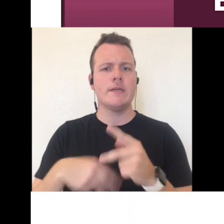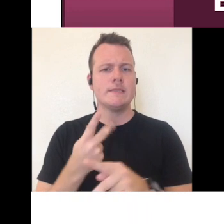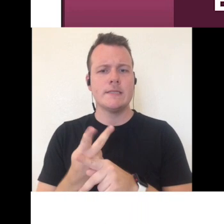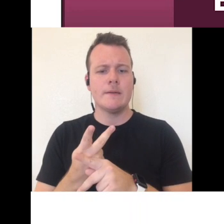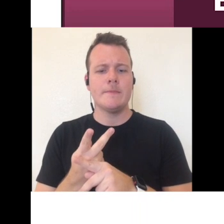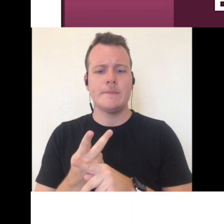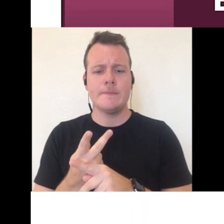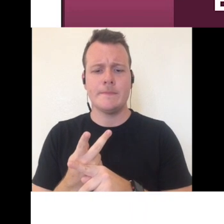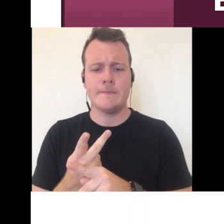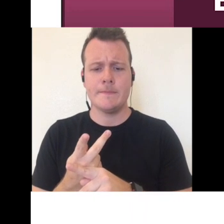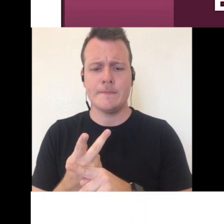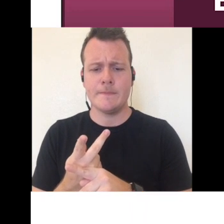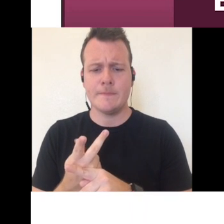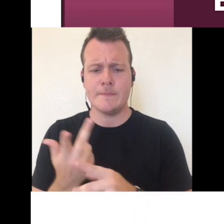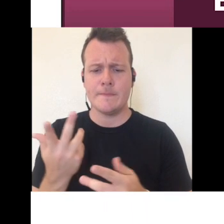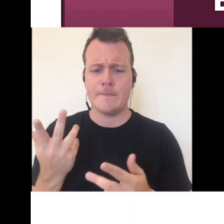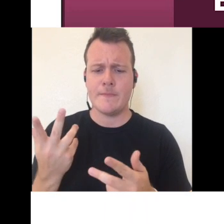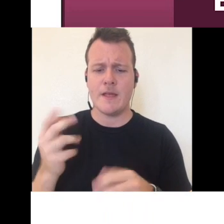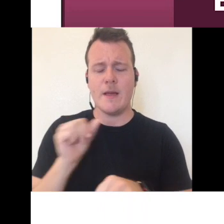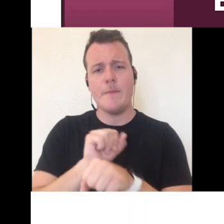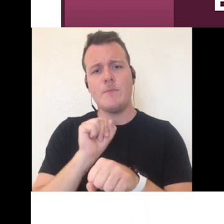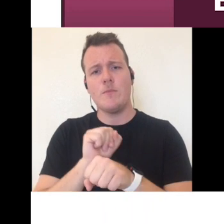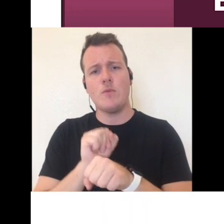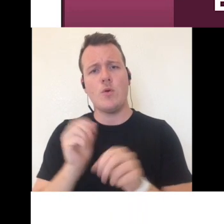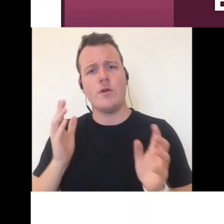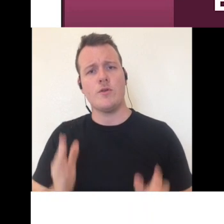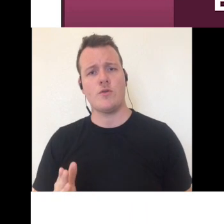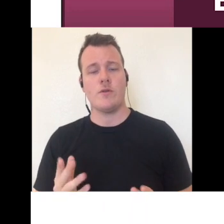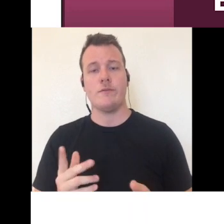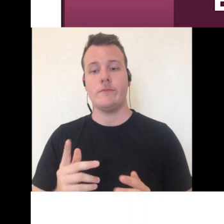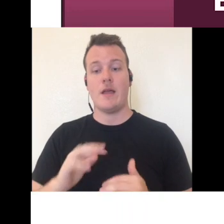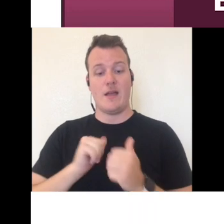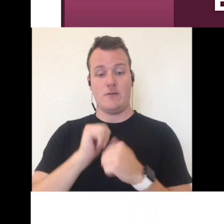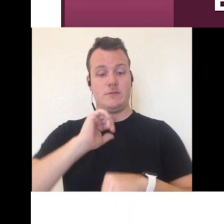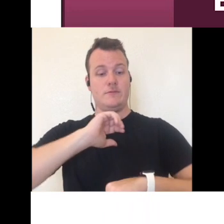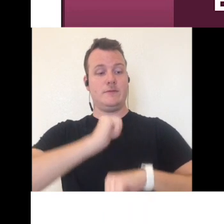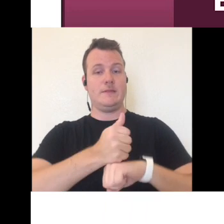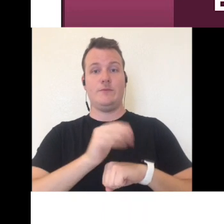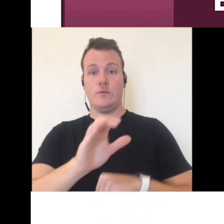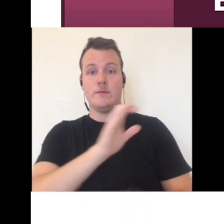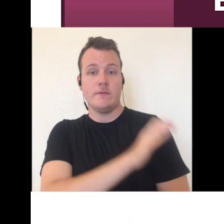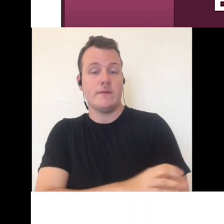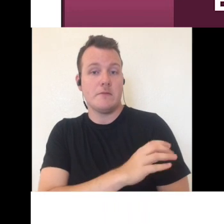based. What types of employee you're gonna have relative to how you've chose